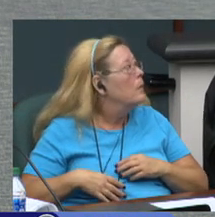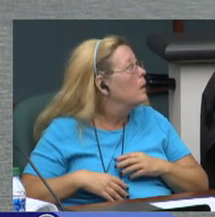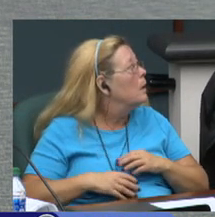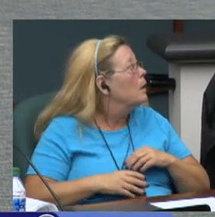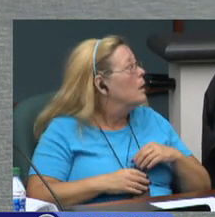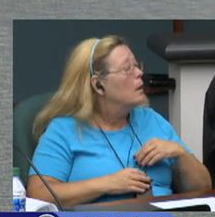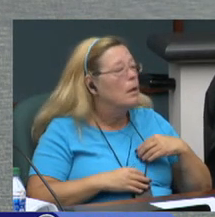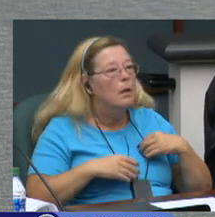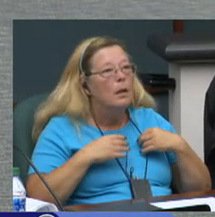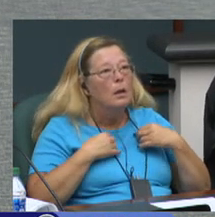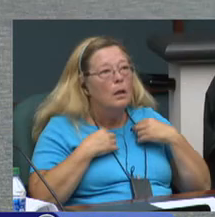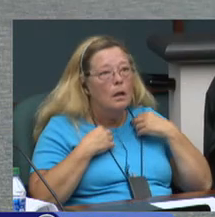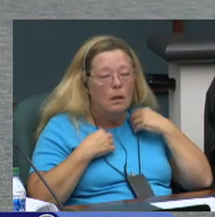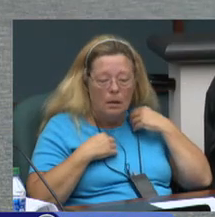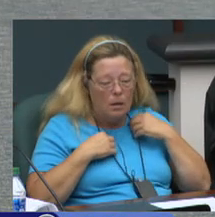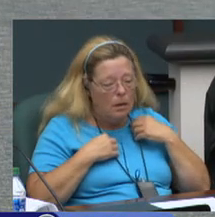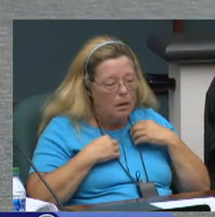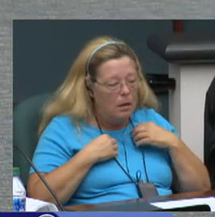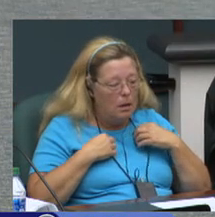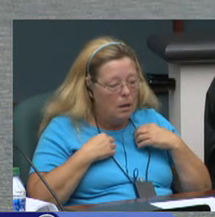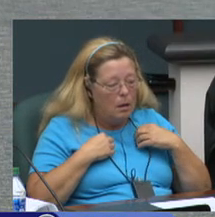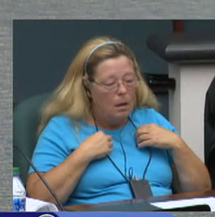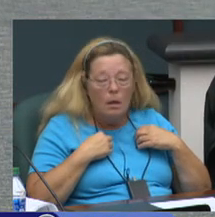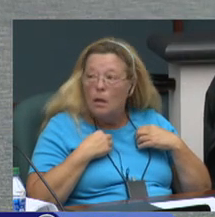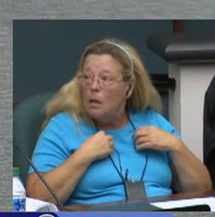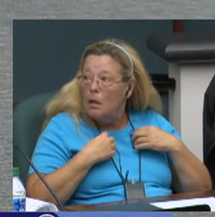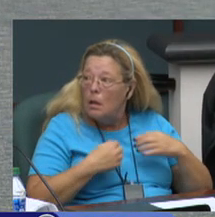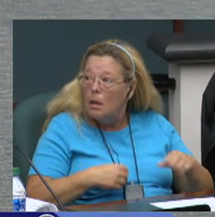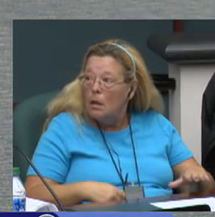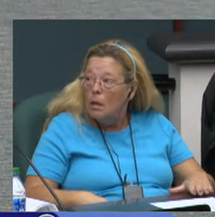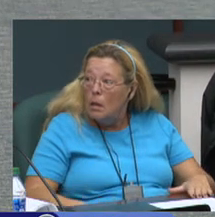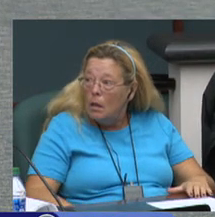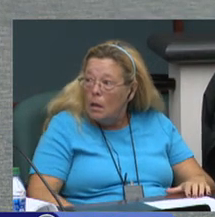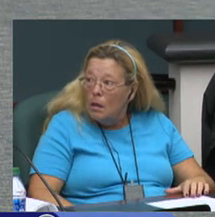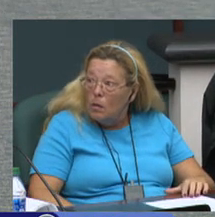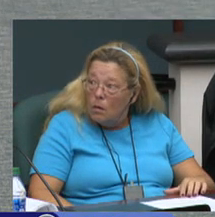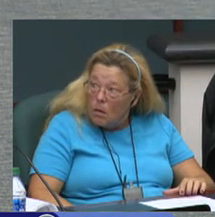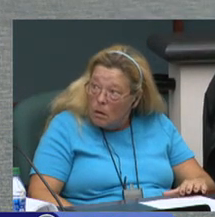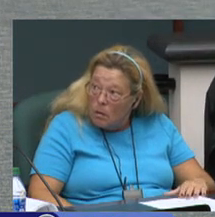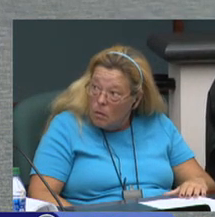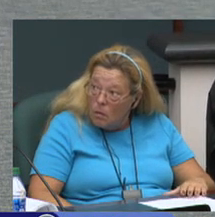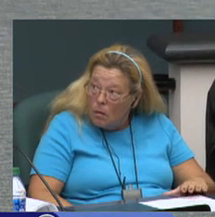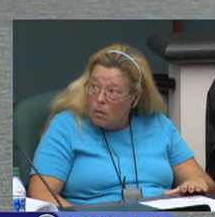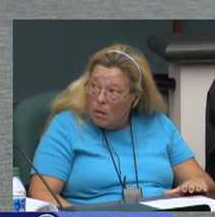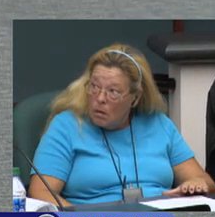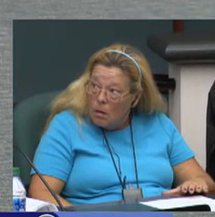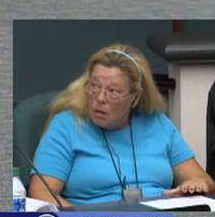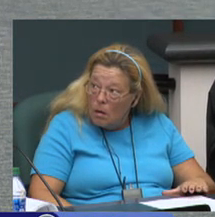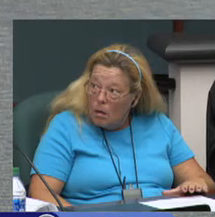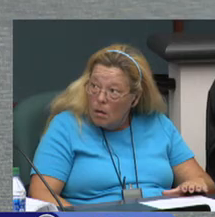will suspend that for a moment so let's yes we want to grant mr. Robinson an